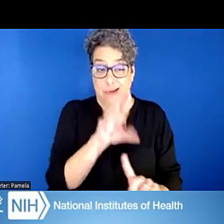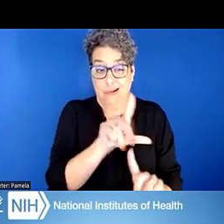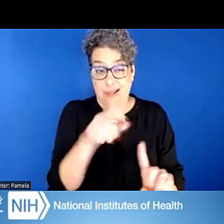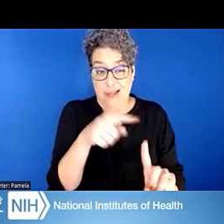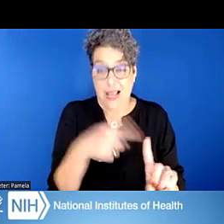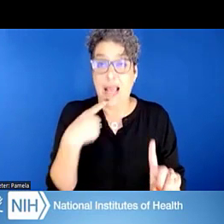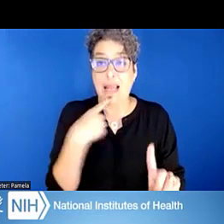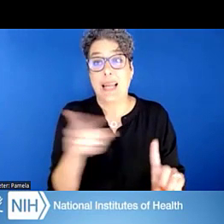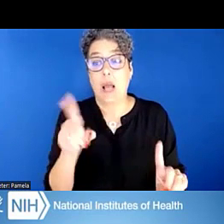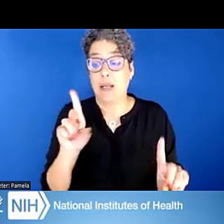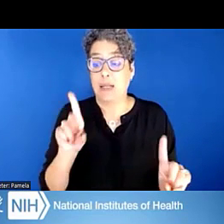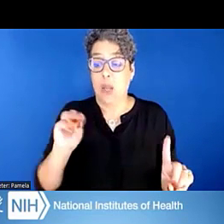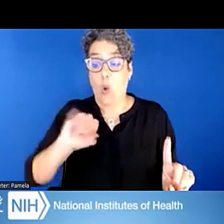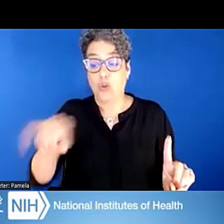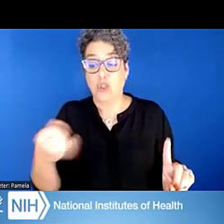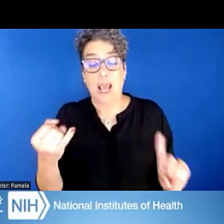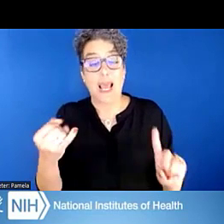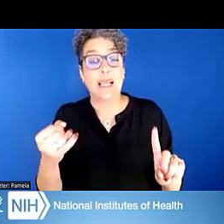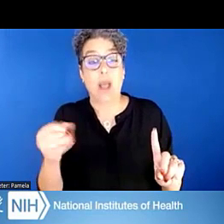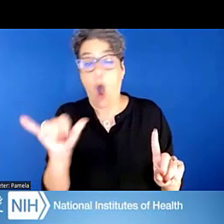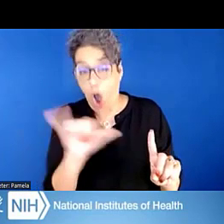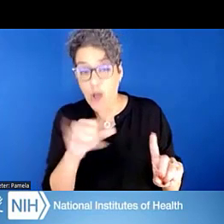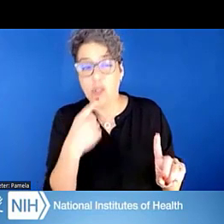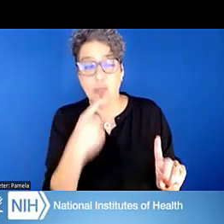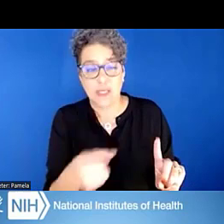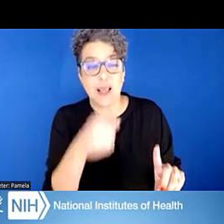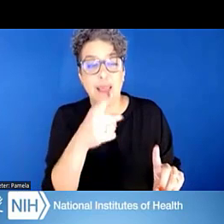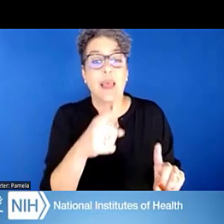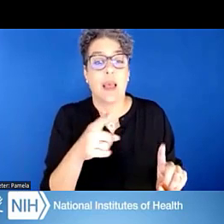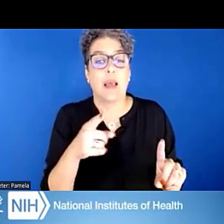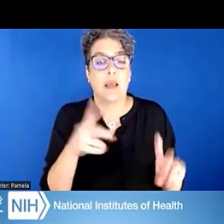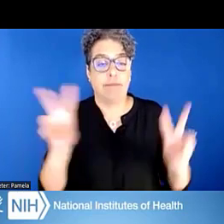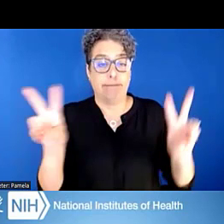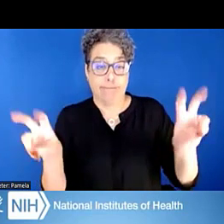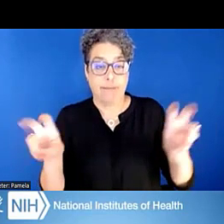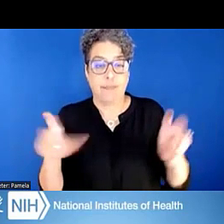went on to say ..so this said acting U.S. Attorney Nathaniel R. Mendell,